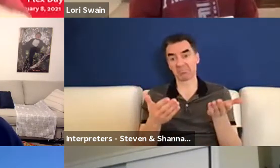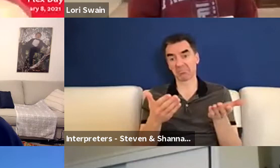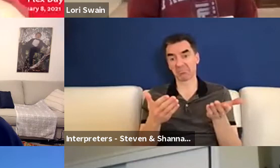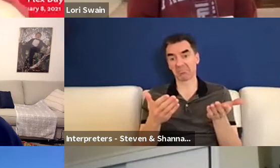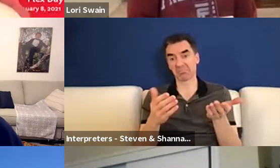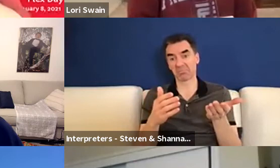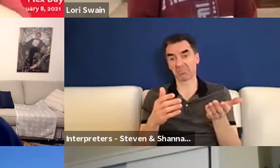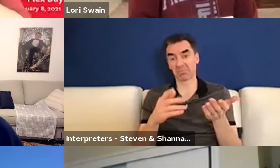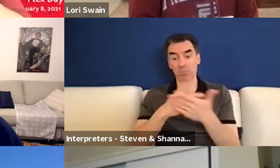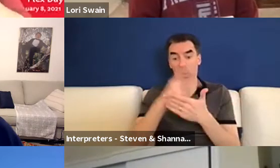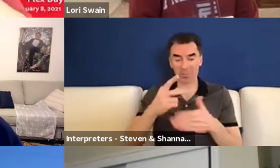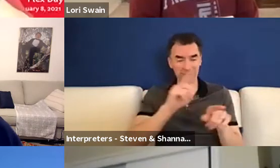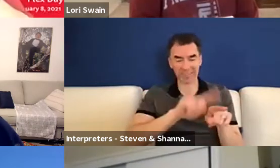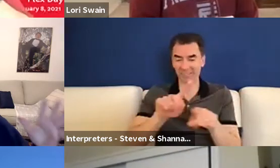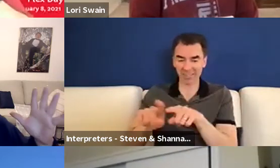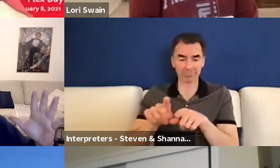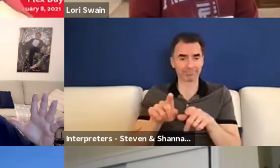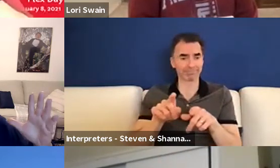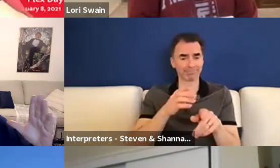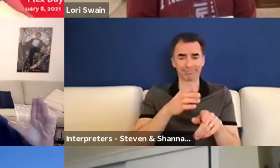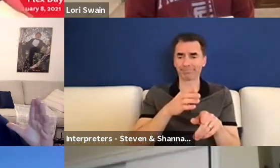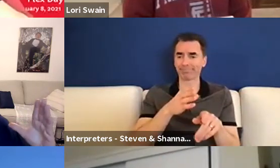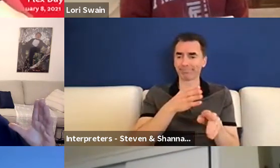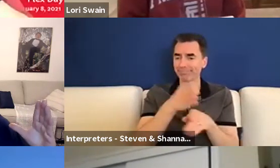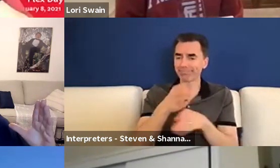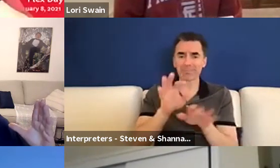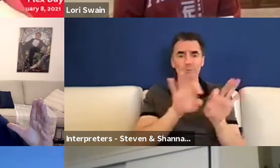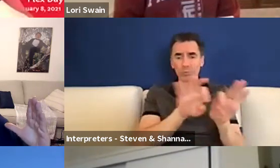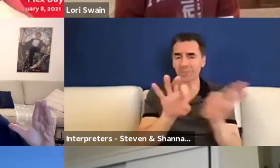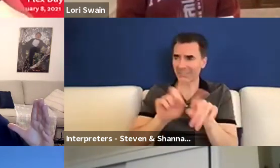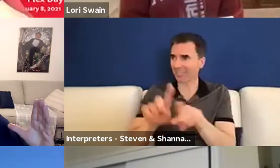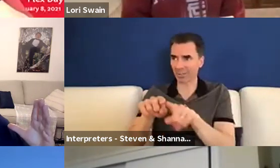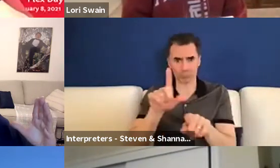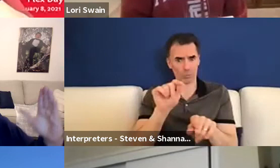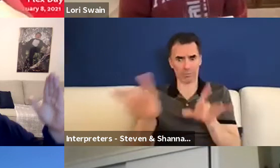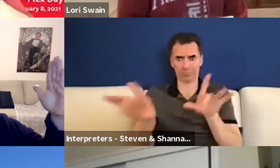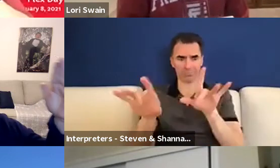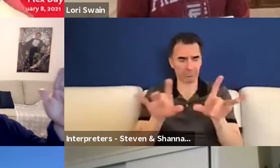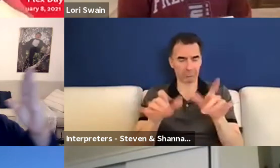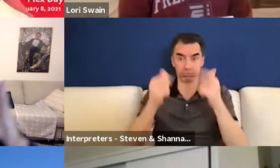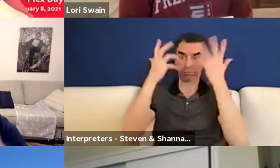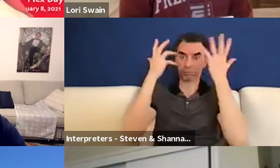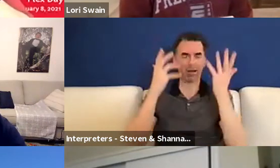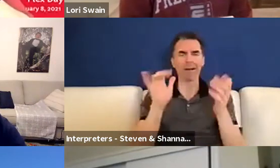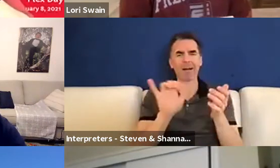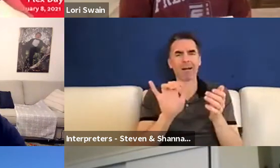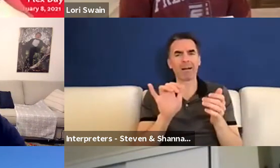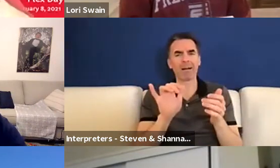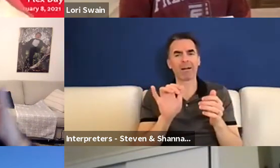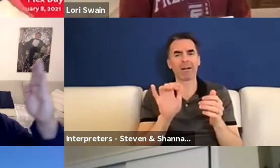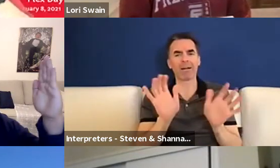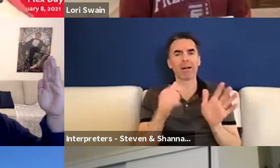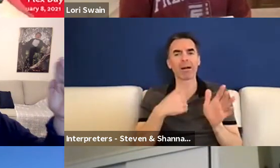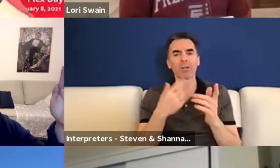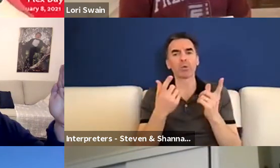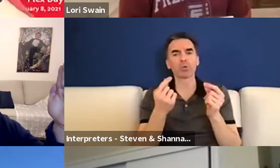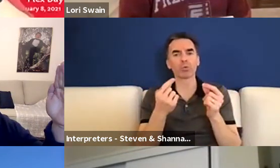different programs and degrees. So just as I tell my management students with strategy summary to detail, if they want to major in